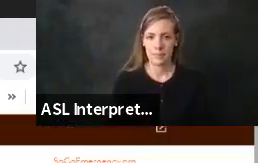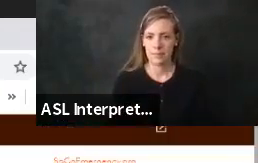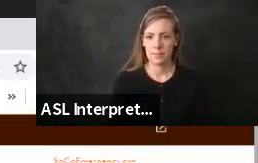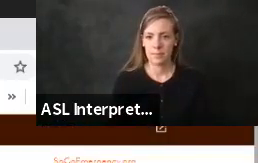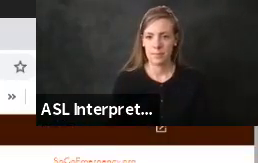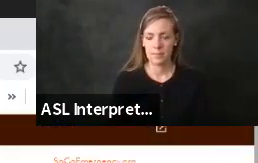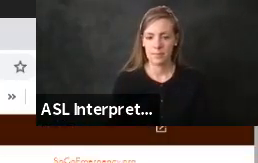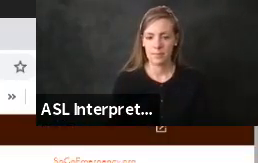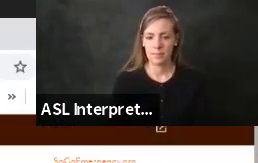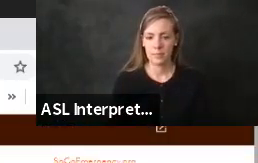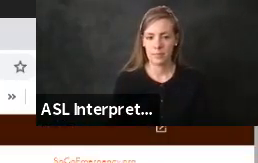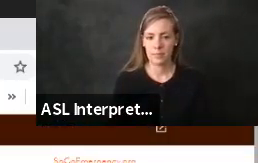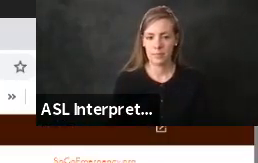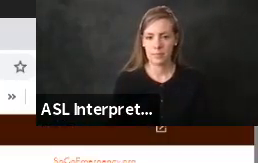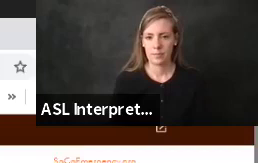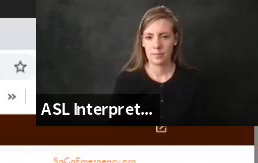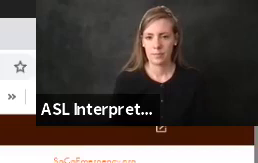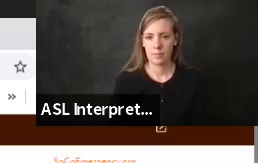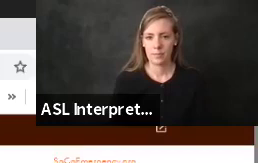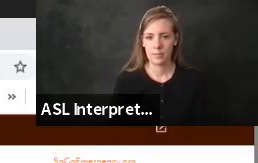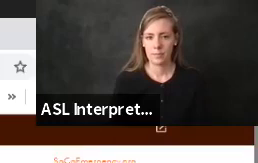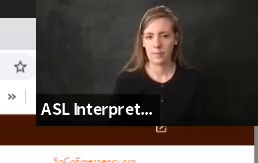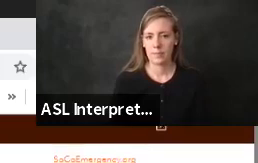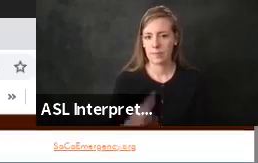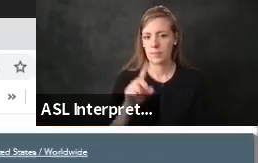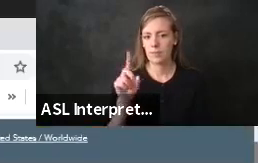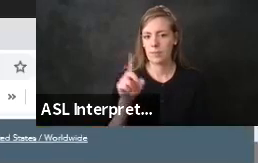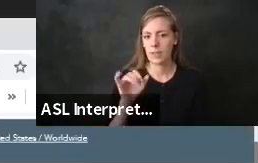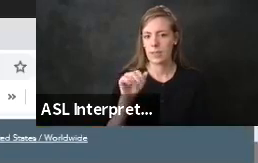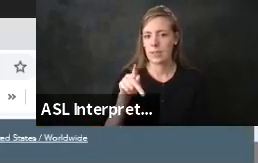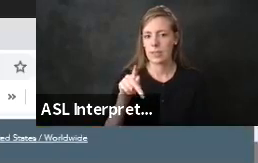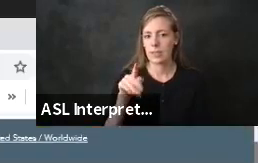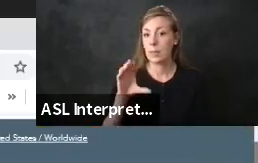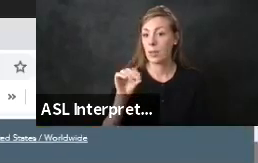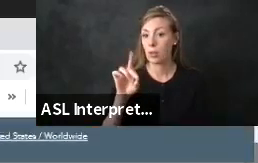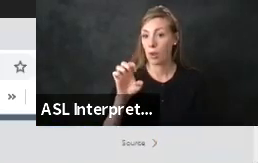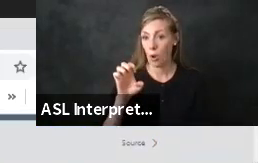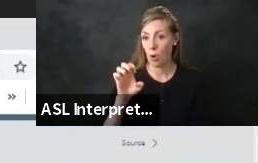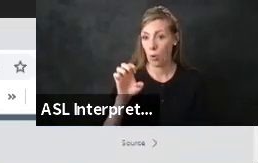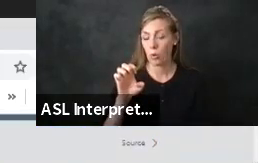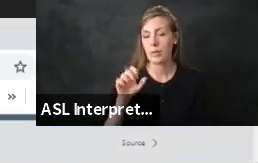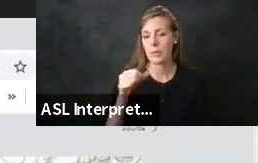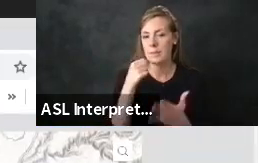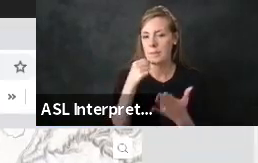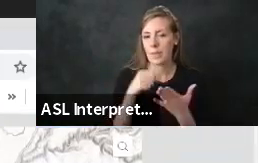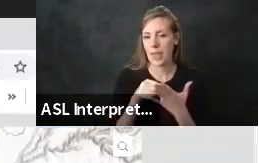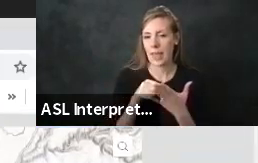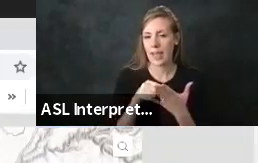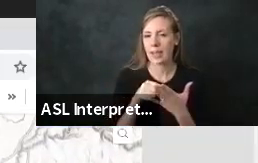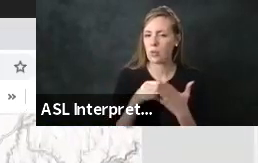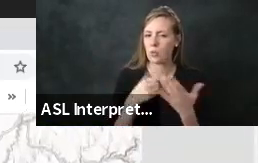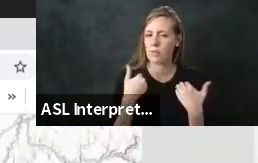And then the zip code region page is something that we have had for a while through the pandemic.